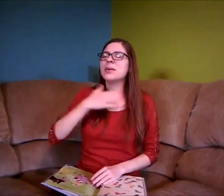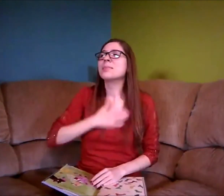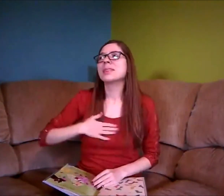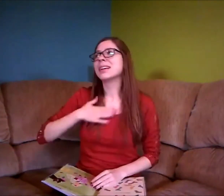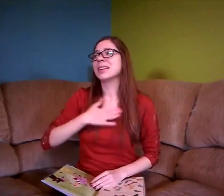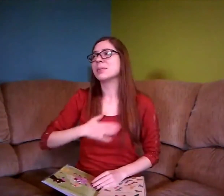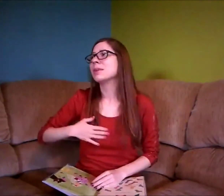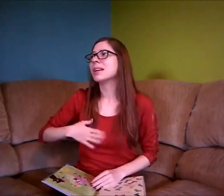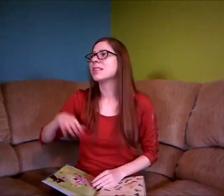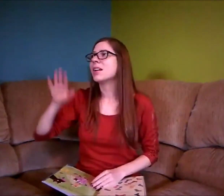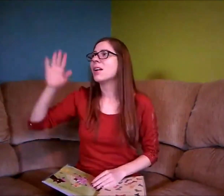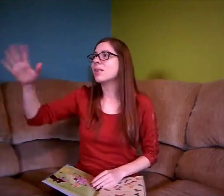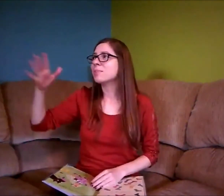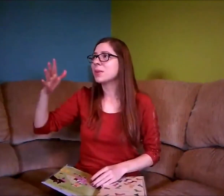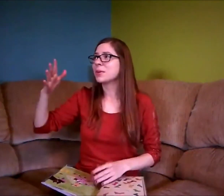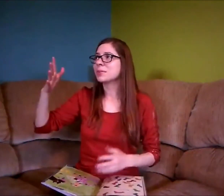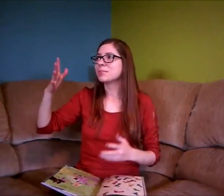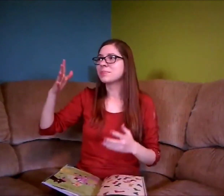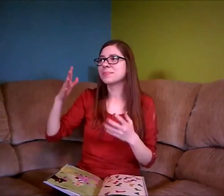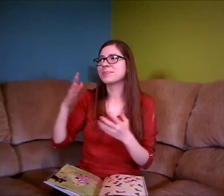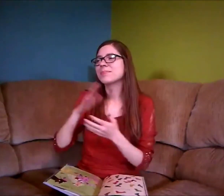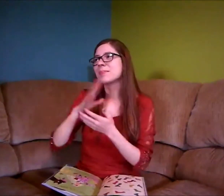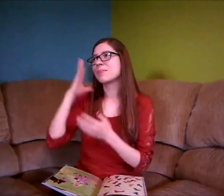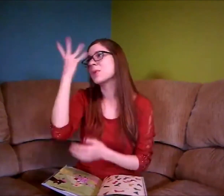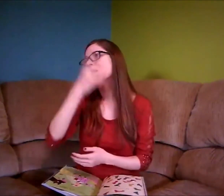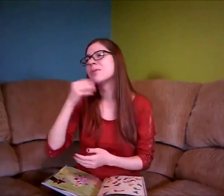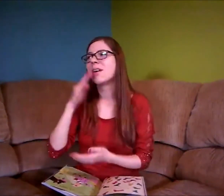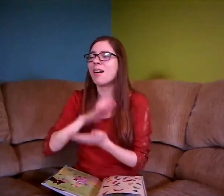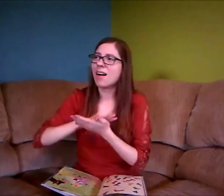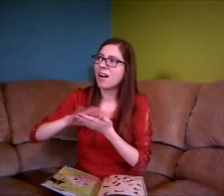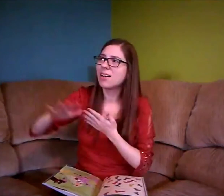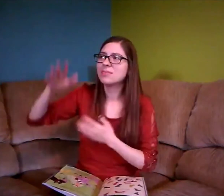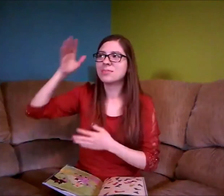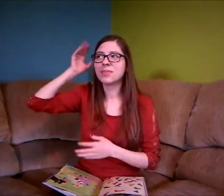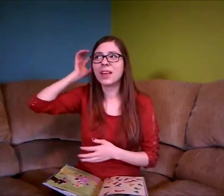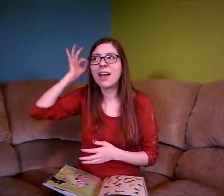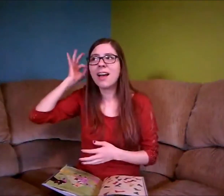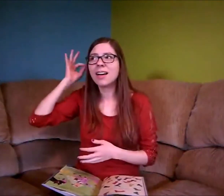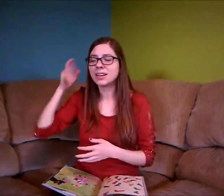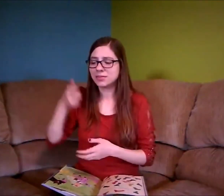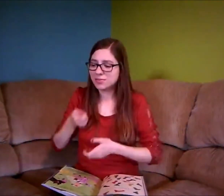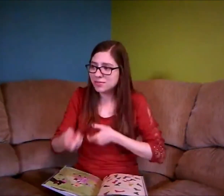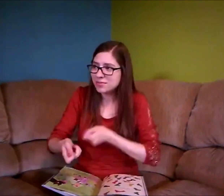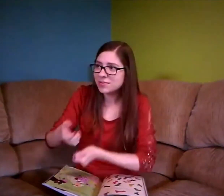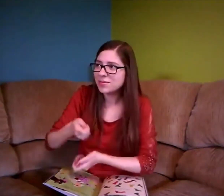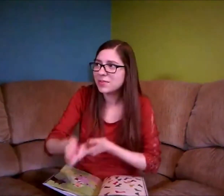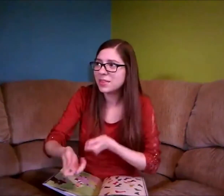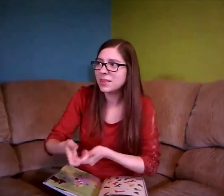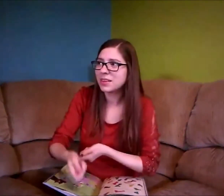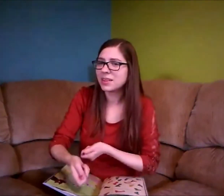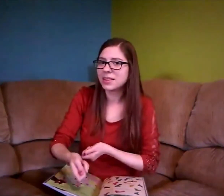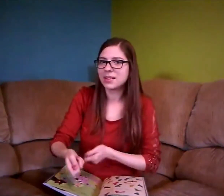"Please, love, just your silky tresses!"